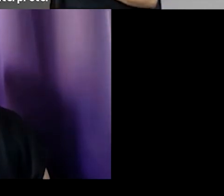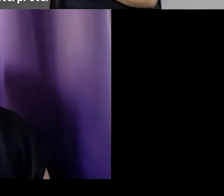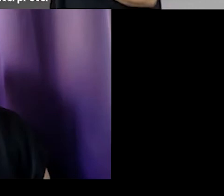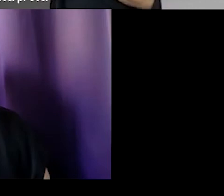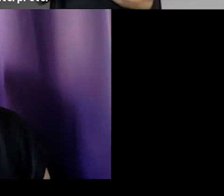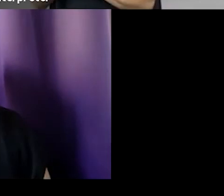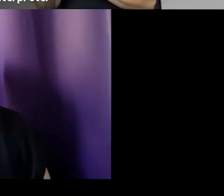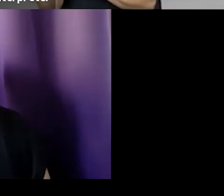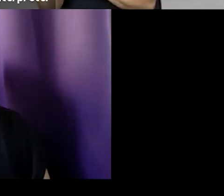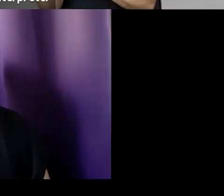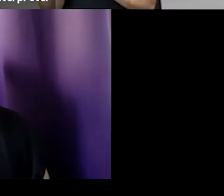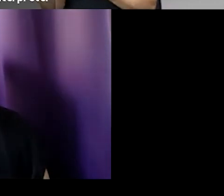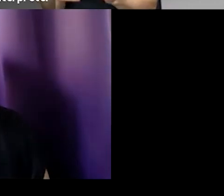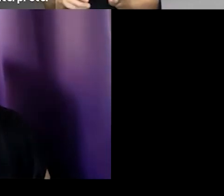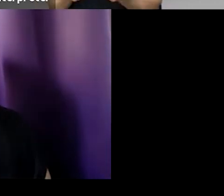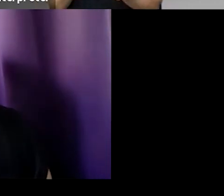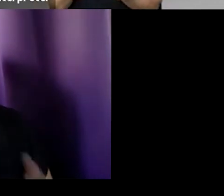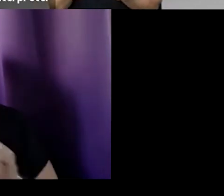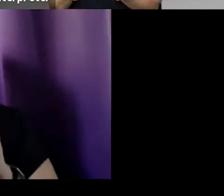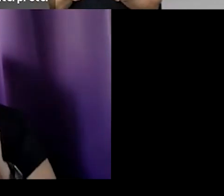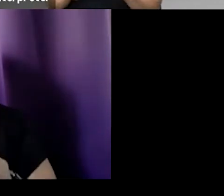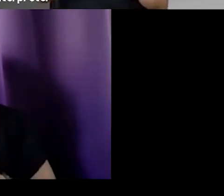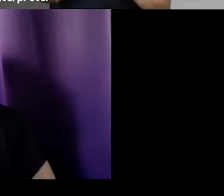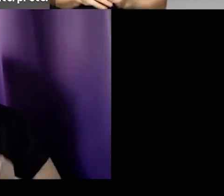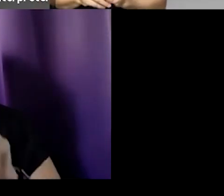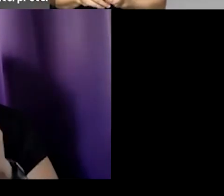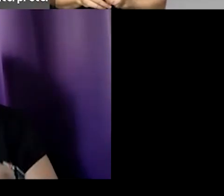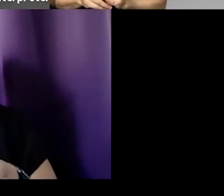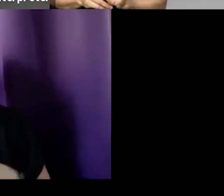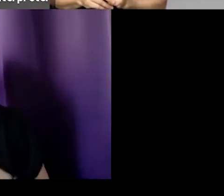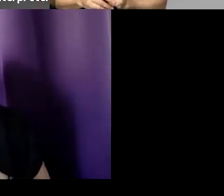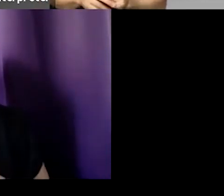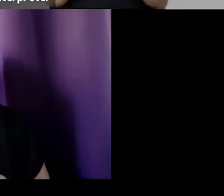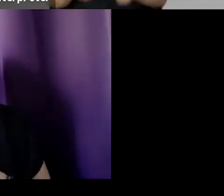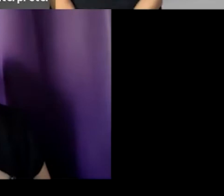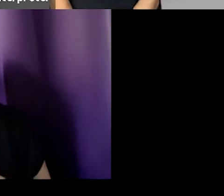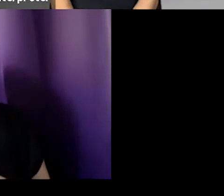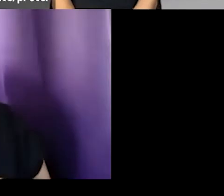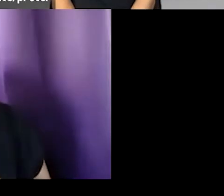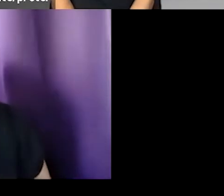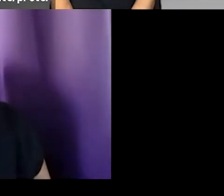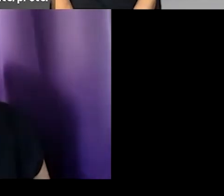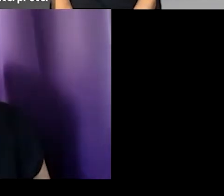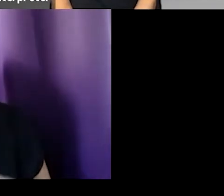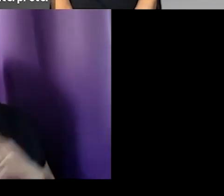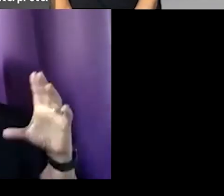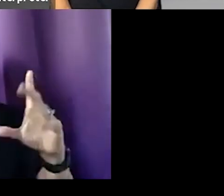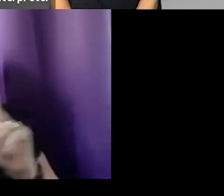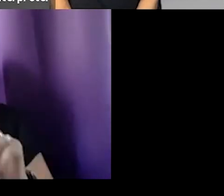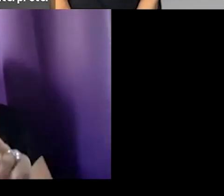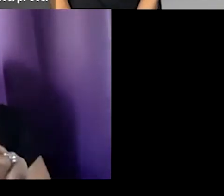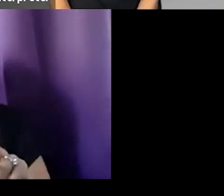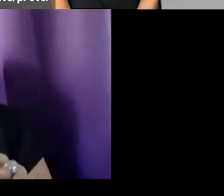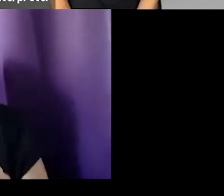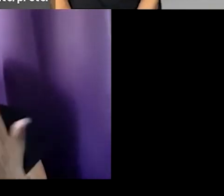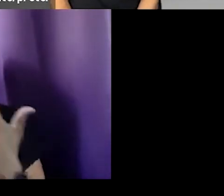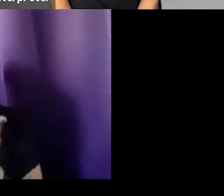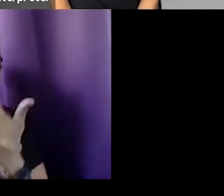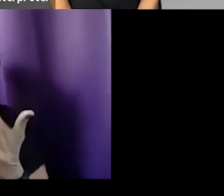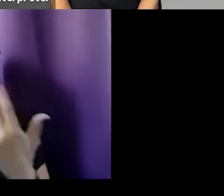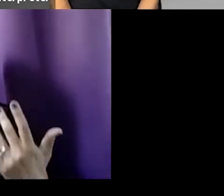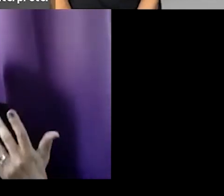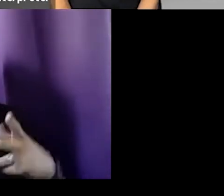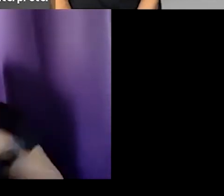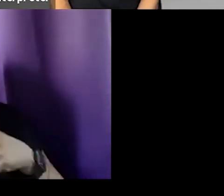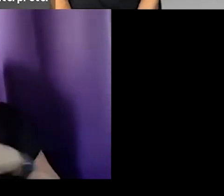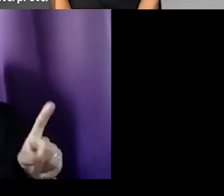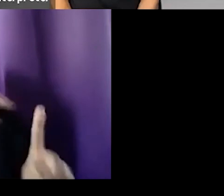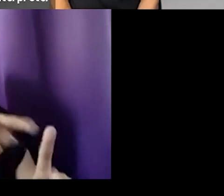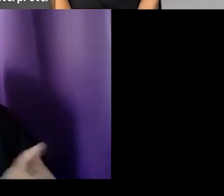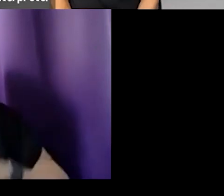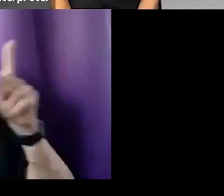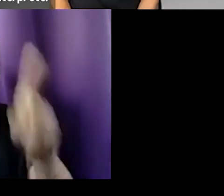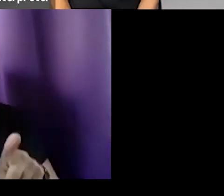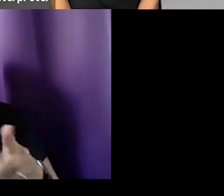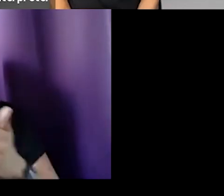Yeah, great question because it's imagining that it's out of scope to address the absolute divestment and public health care in the United States that begin.